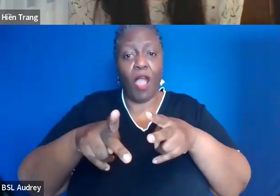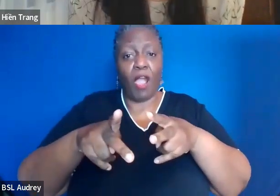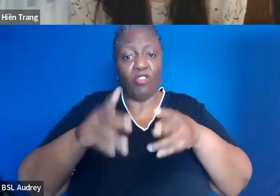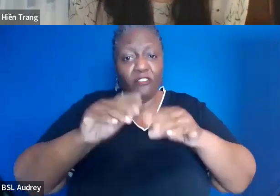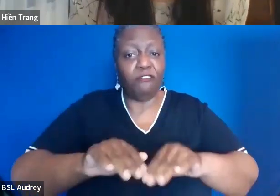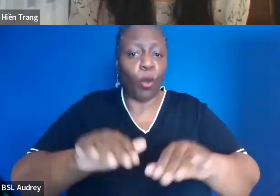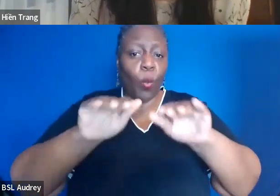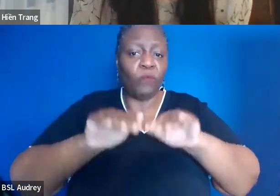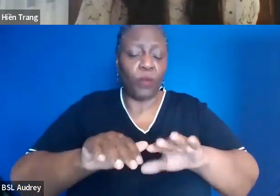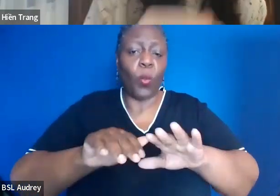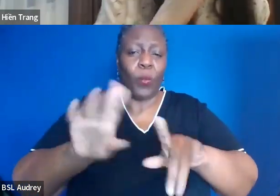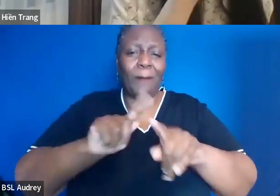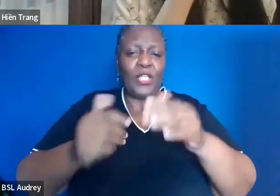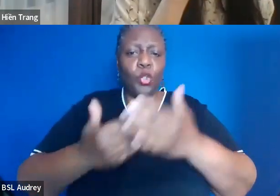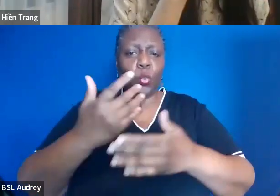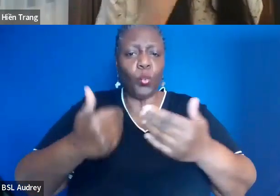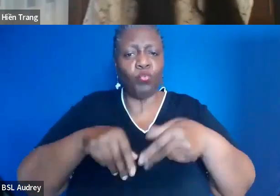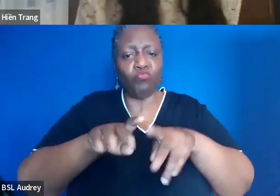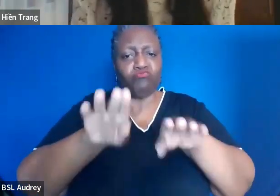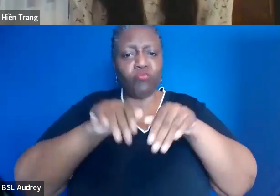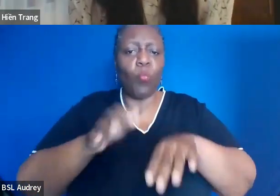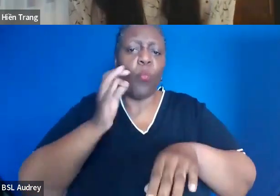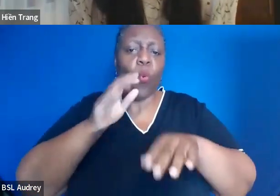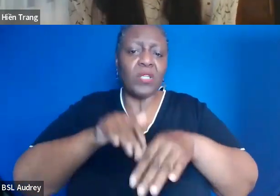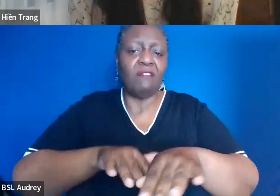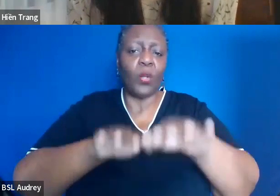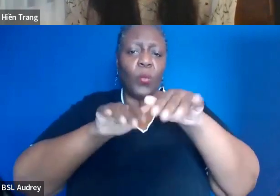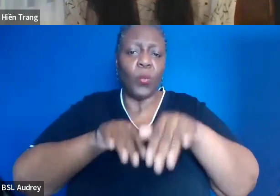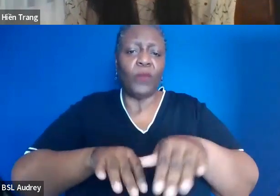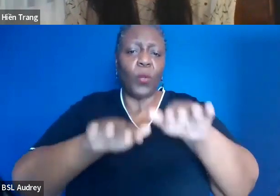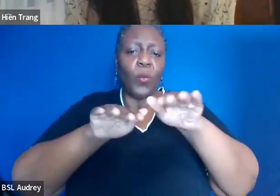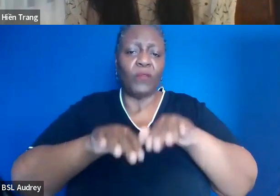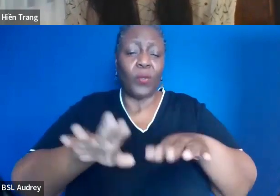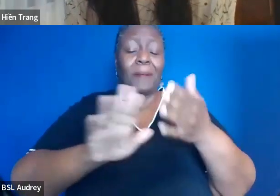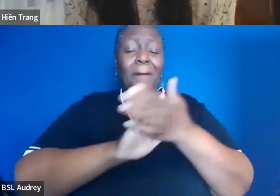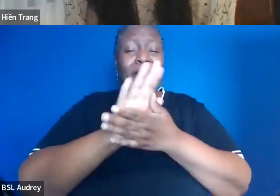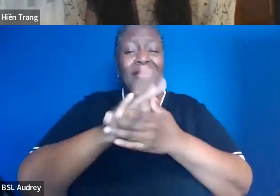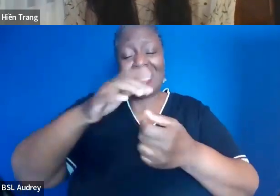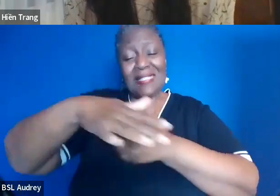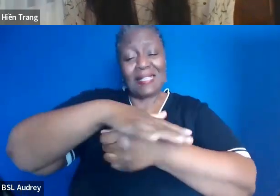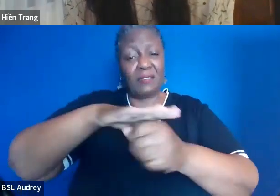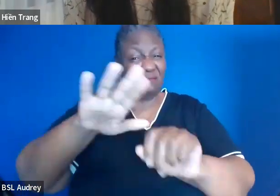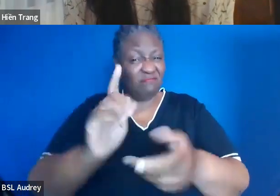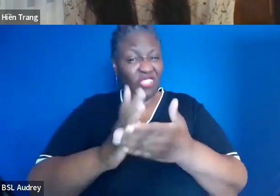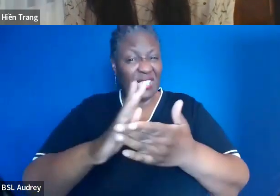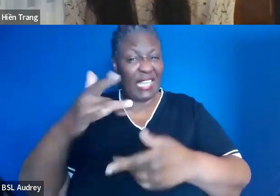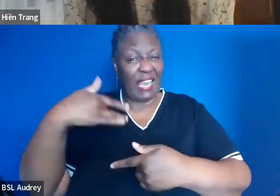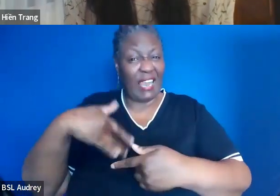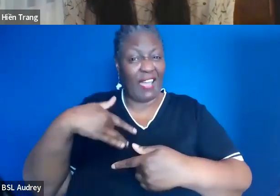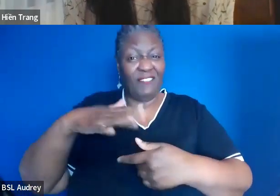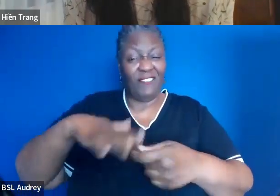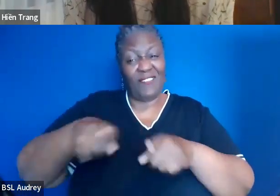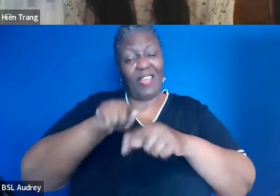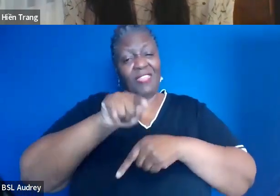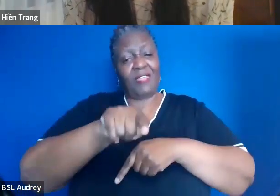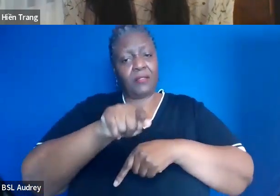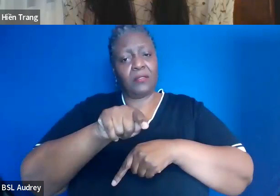again um and so it's kind of like a setting of life within this backdrop of war and on a much